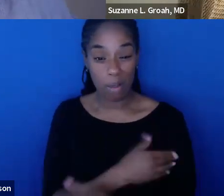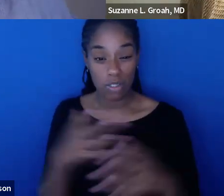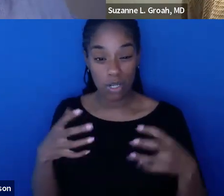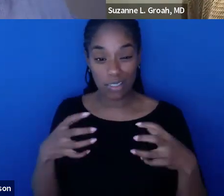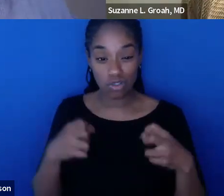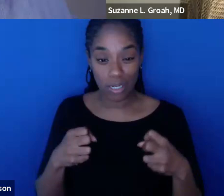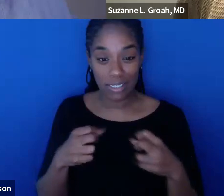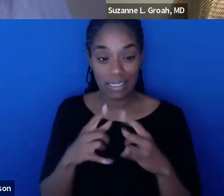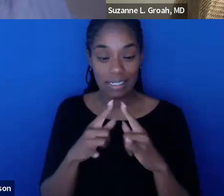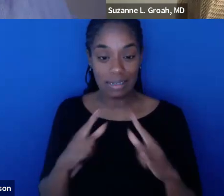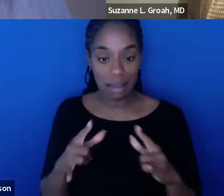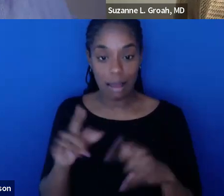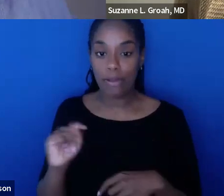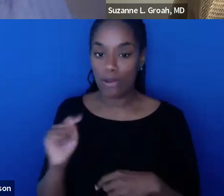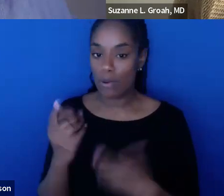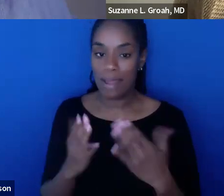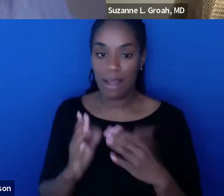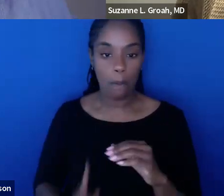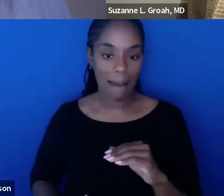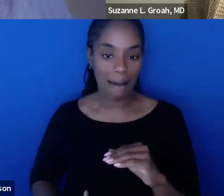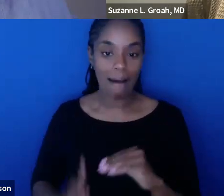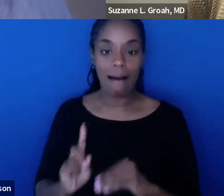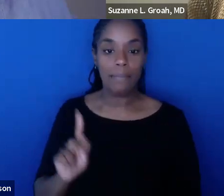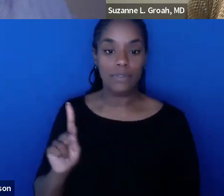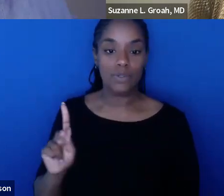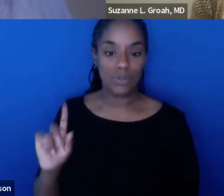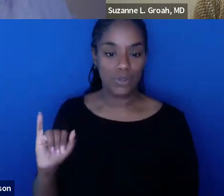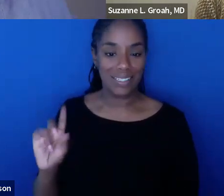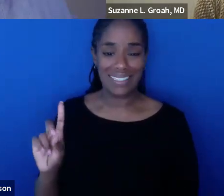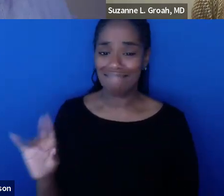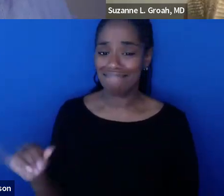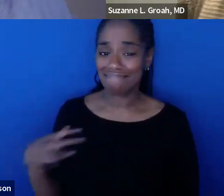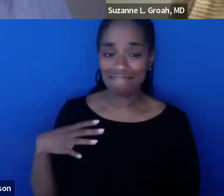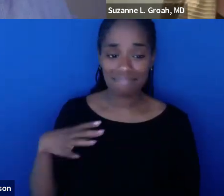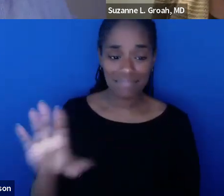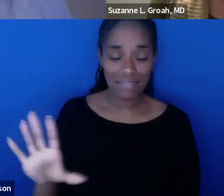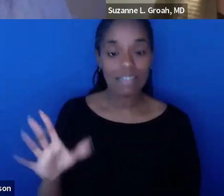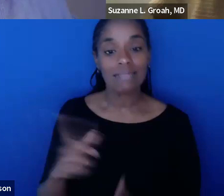might go back up to the kidneys. And we don't want that because then there's potential to damage the kidneys.